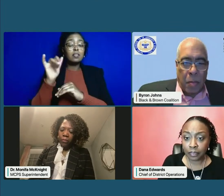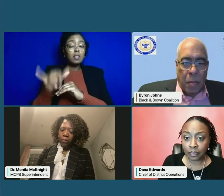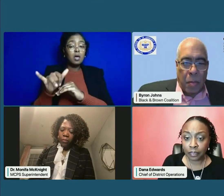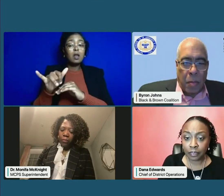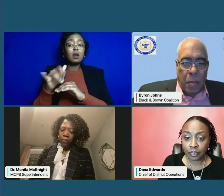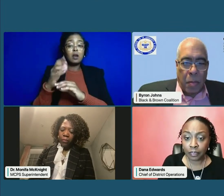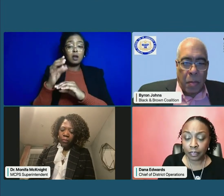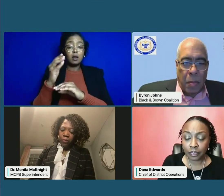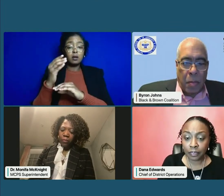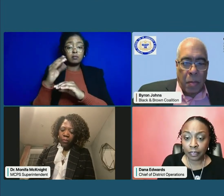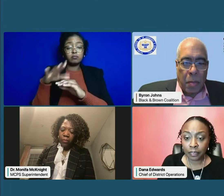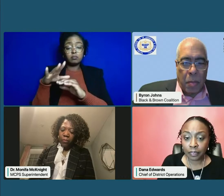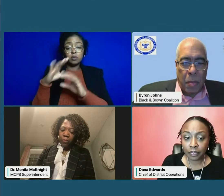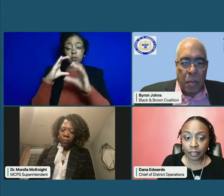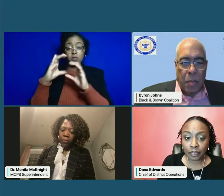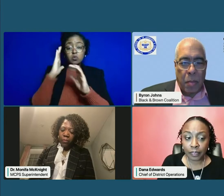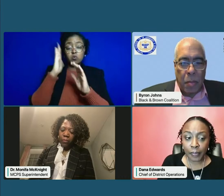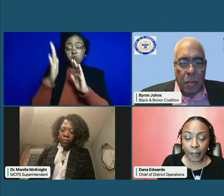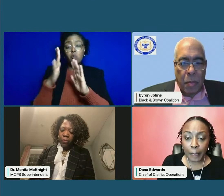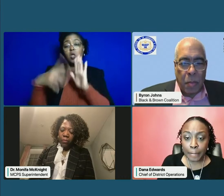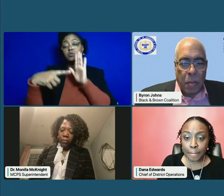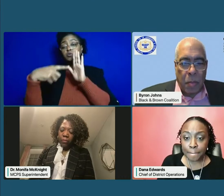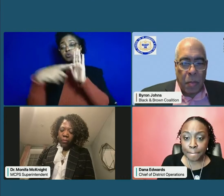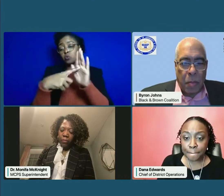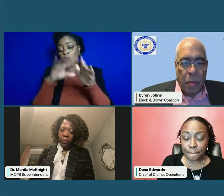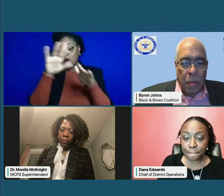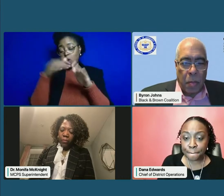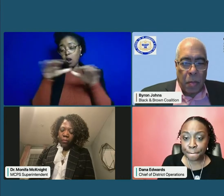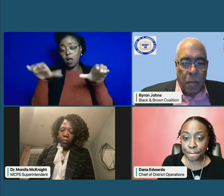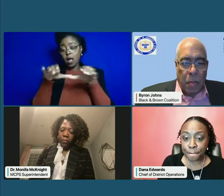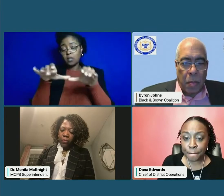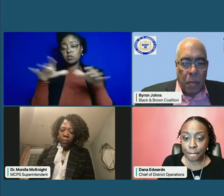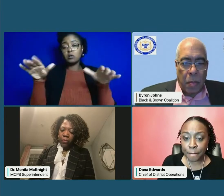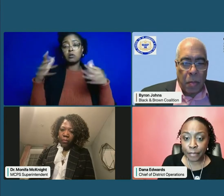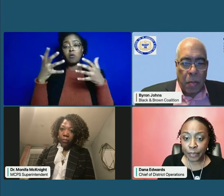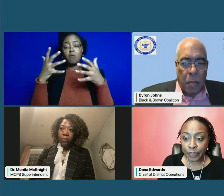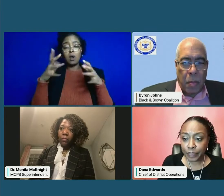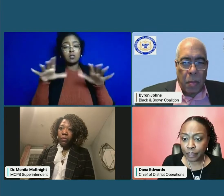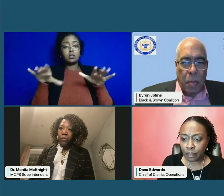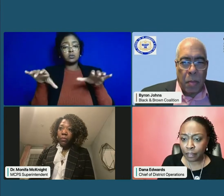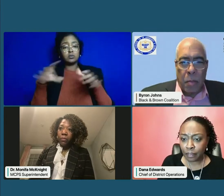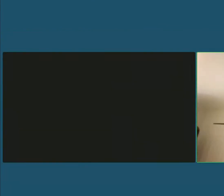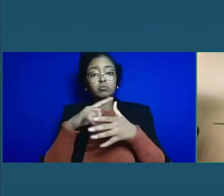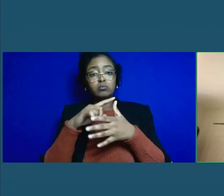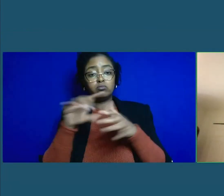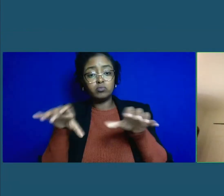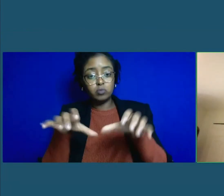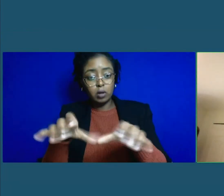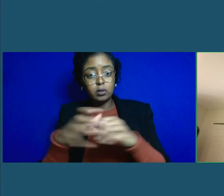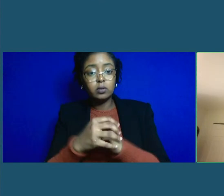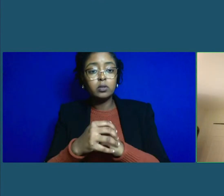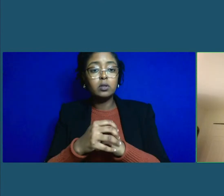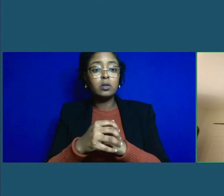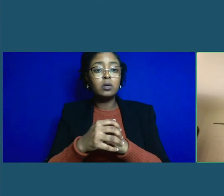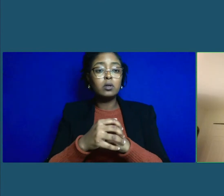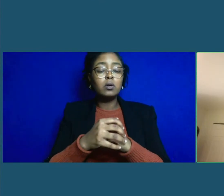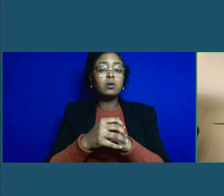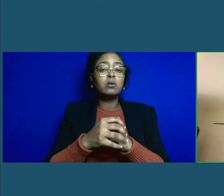communication Friday afternoon that will be highlighting all of the actions that we have taken